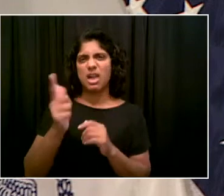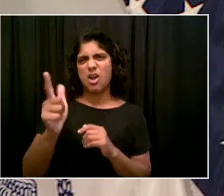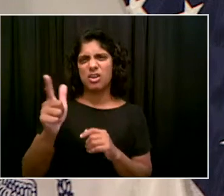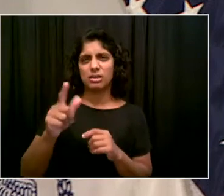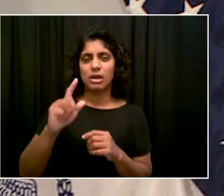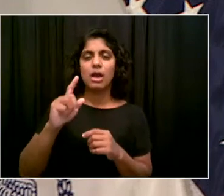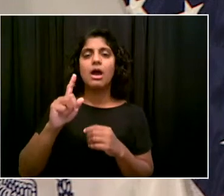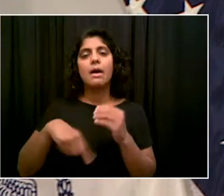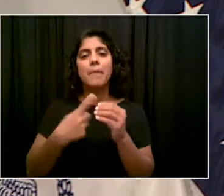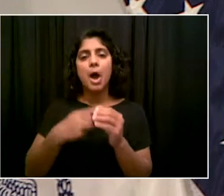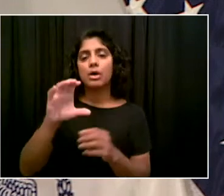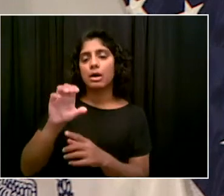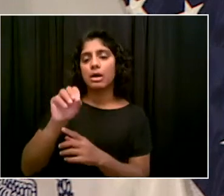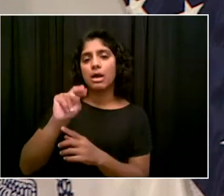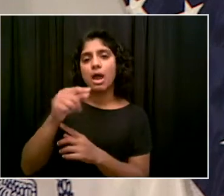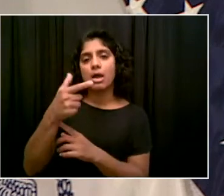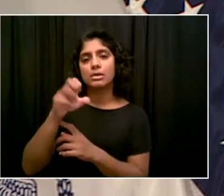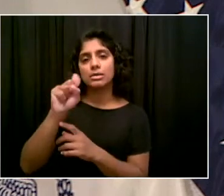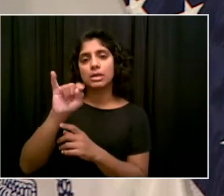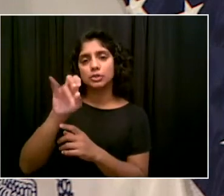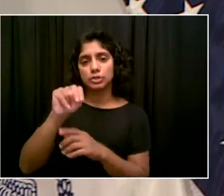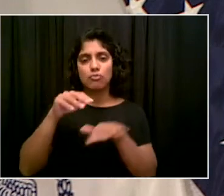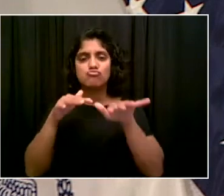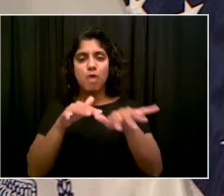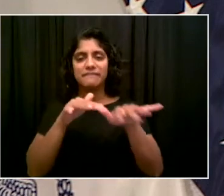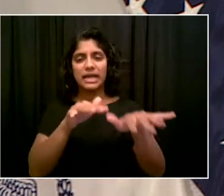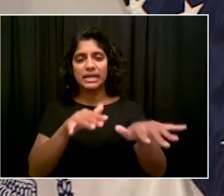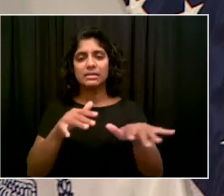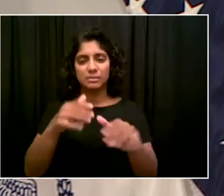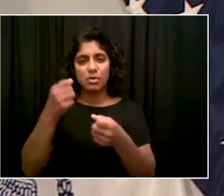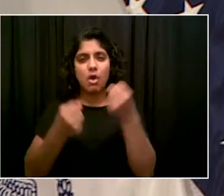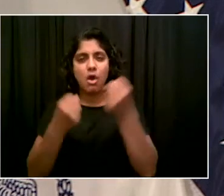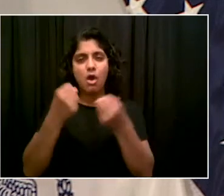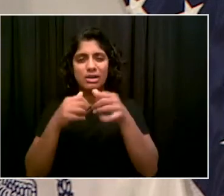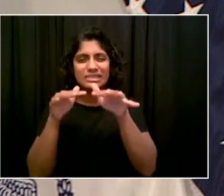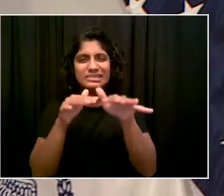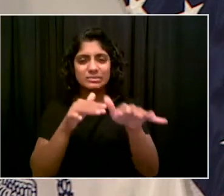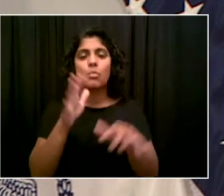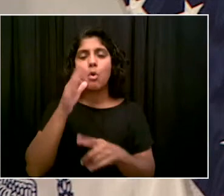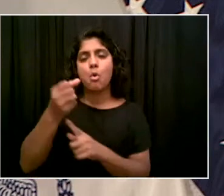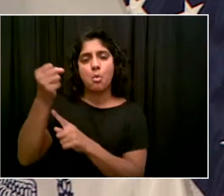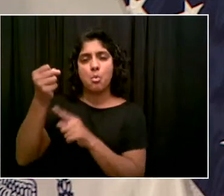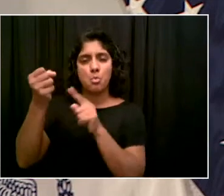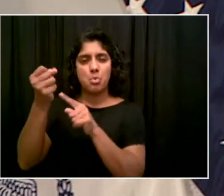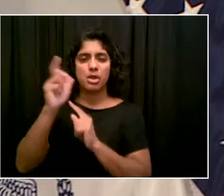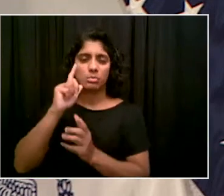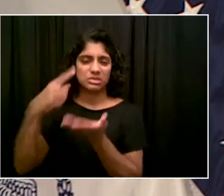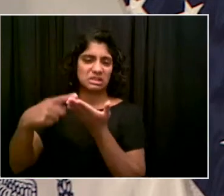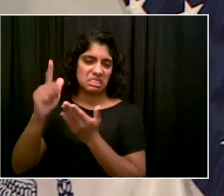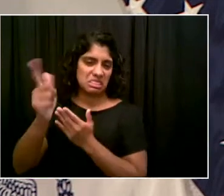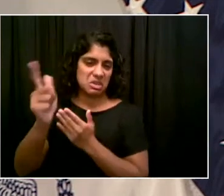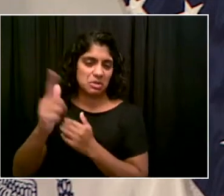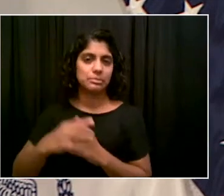PROBLEMS. THE ANSWER, ONE OF THE BIG ANSWERS TO THIS PROBLEM IS CONGESTION PRICING. I WANT TO TALK ABOUT THAT TODAY BUT LESS JUST TO REVIEW WHAT WE